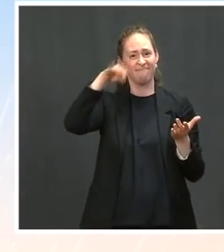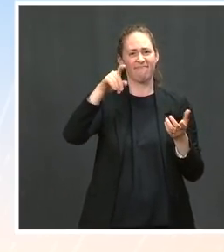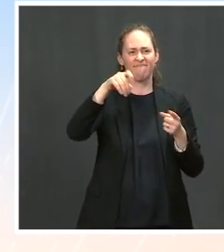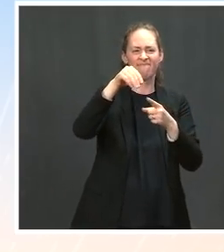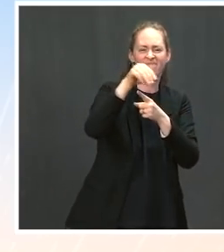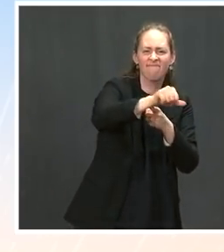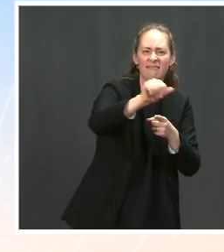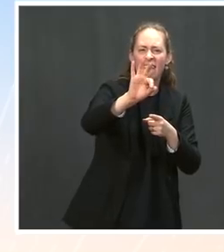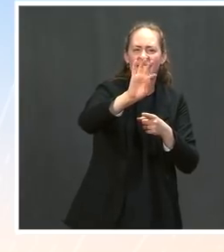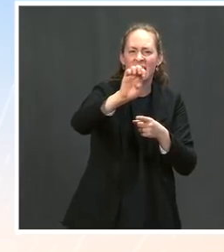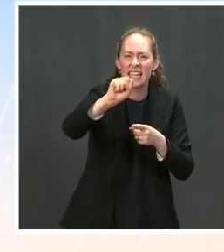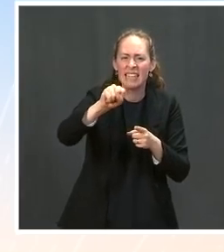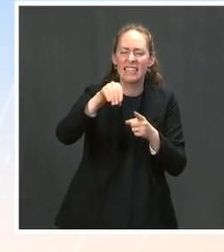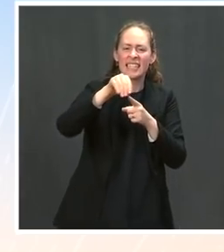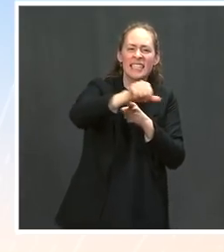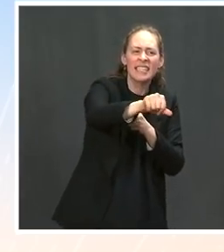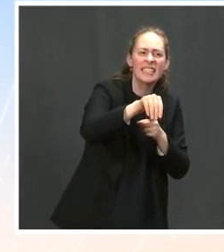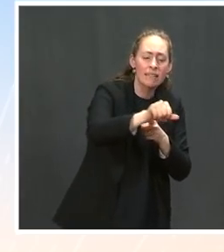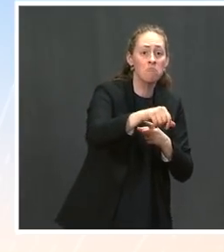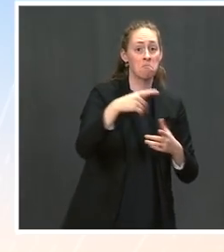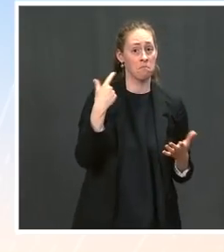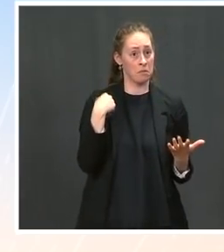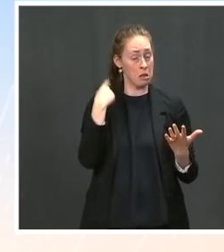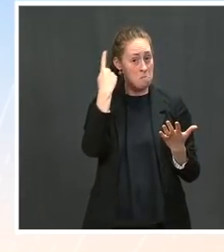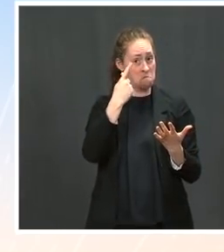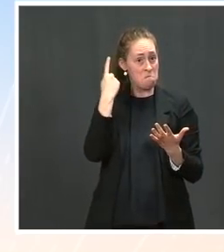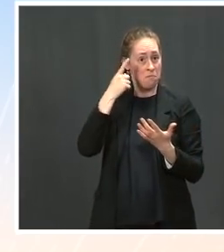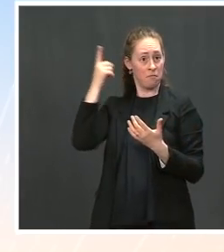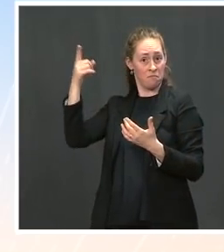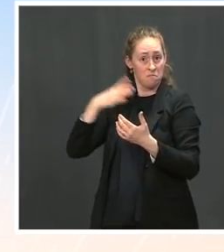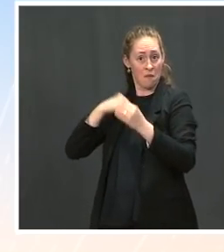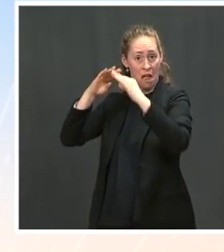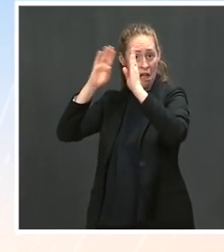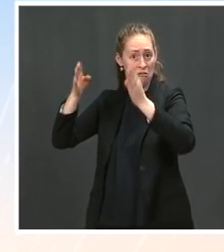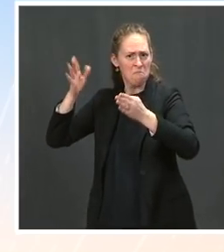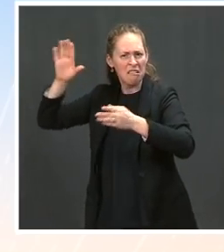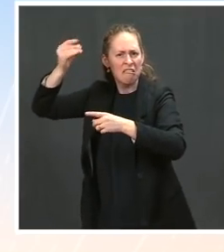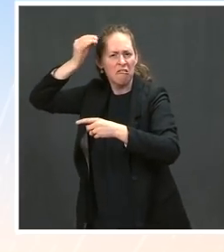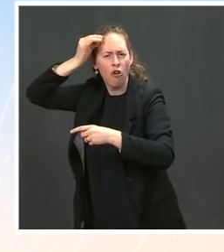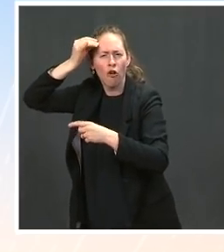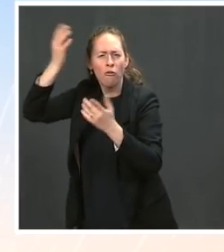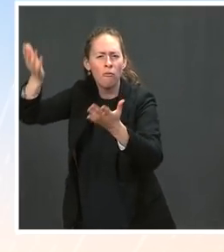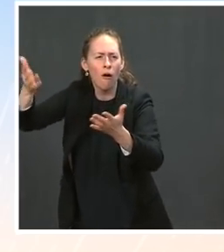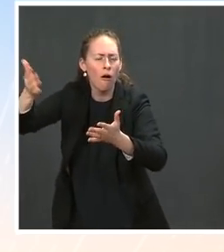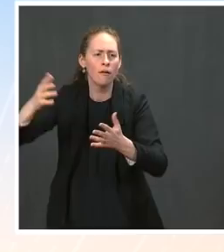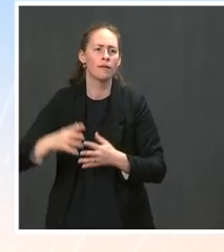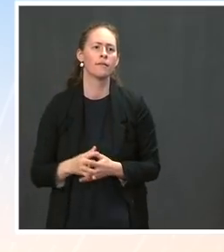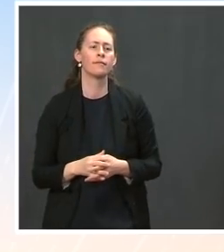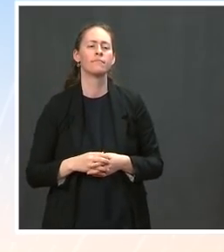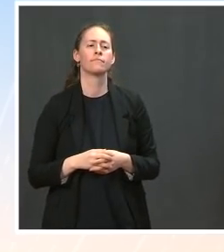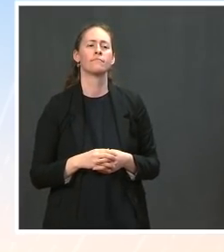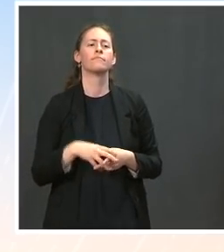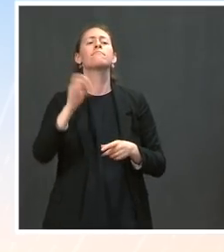And does it share those lawmakers' comments, concerns? Ms. Psaki: We've certainly seen the comments, and the President supports competitive markets